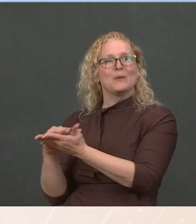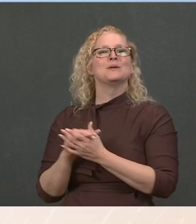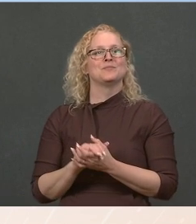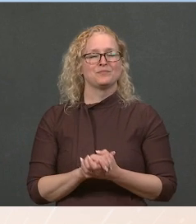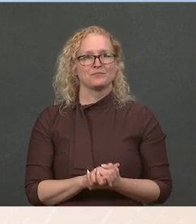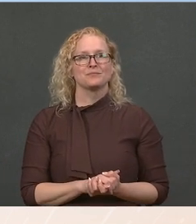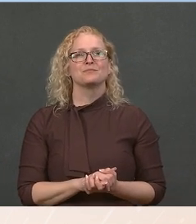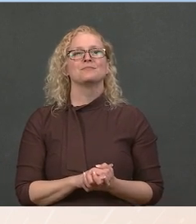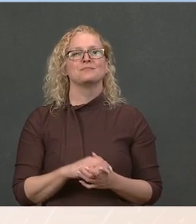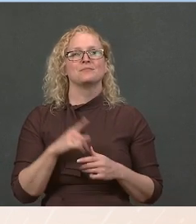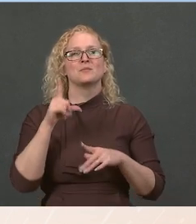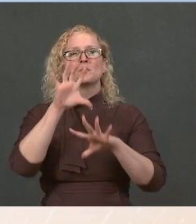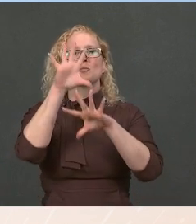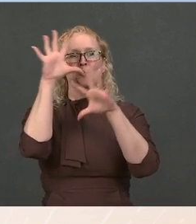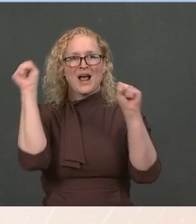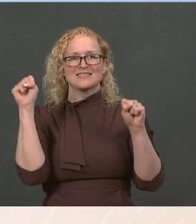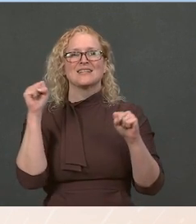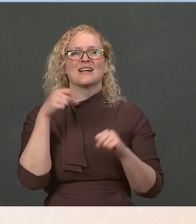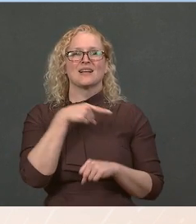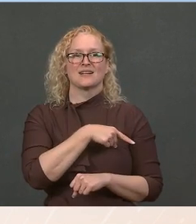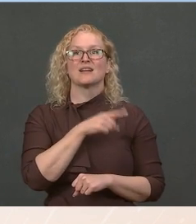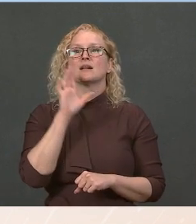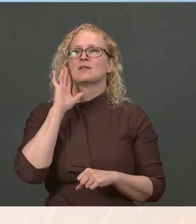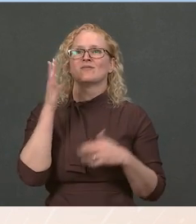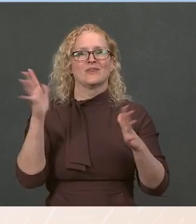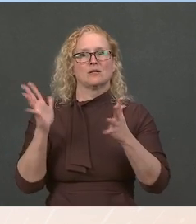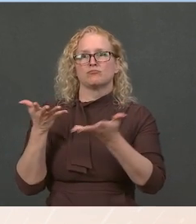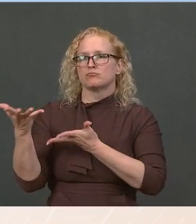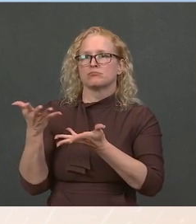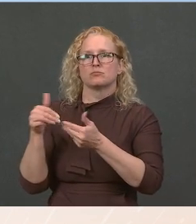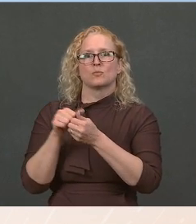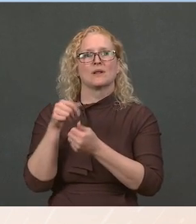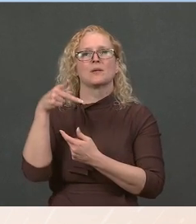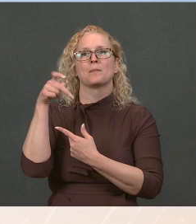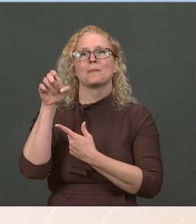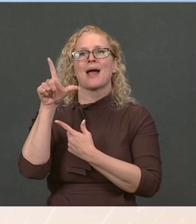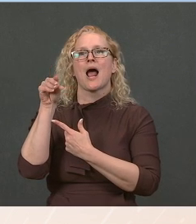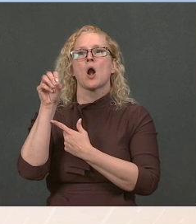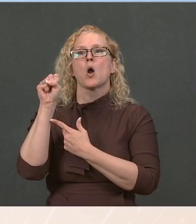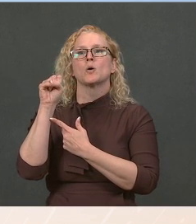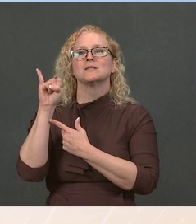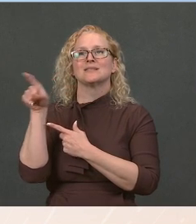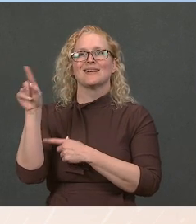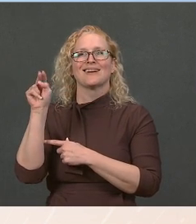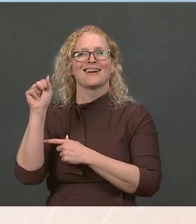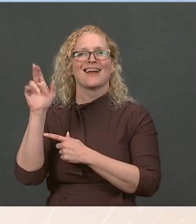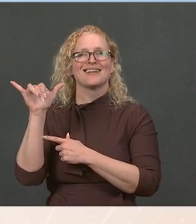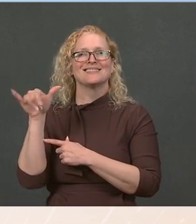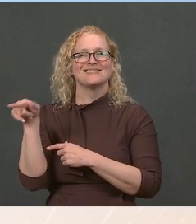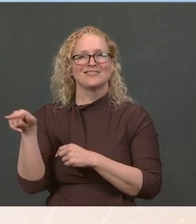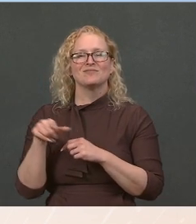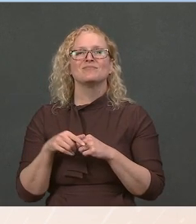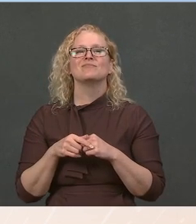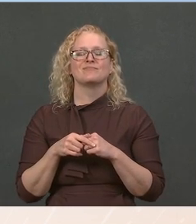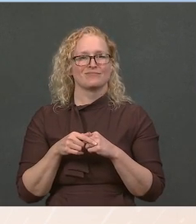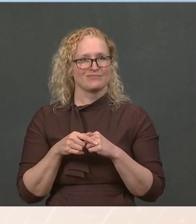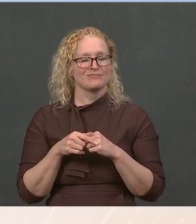from everyone, from all the members on the Hill, to get this done for the American people. And inaction is not the answer, so we're going to try and get this done.